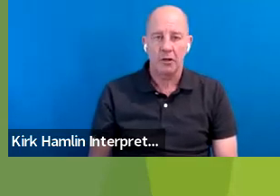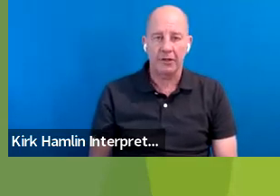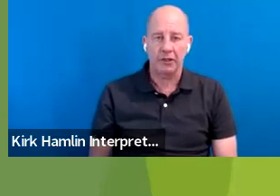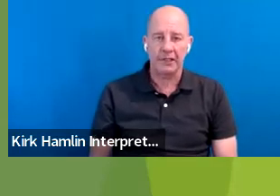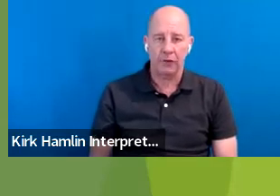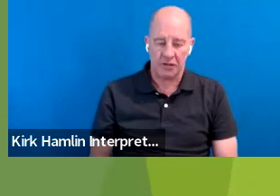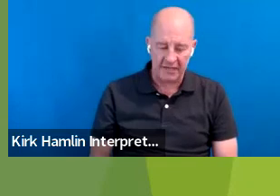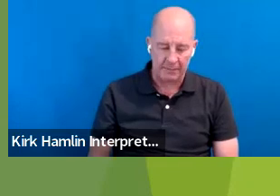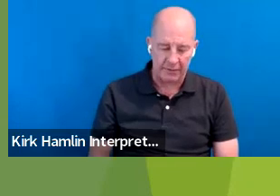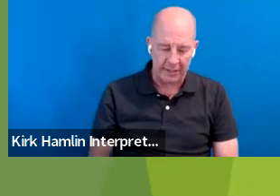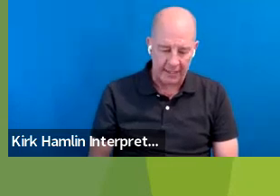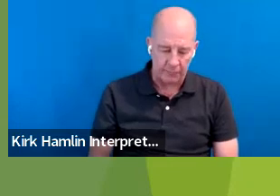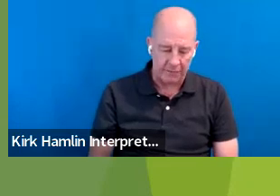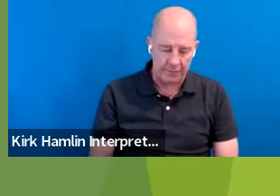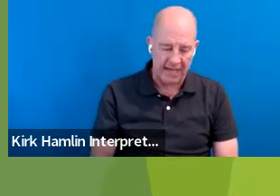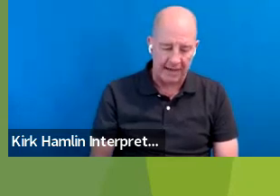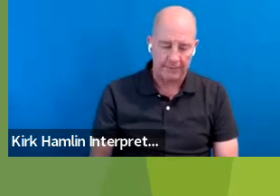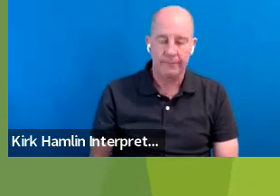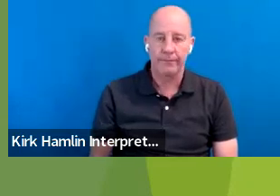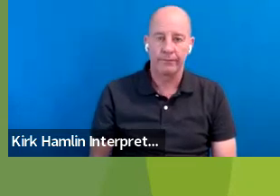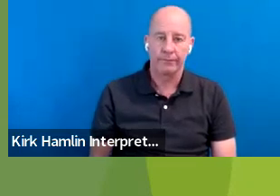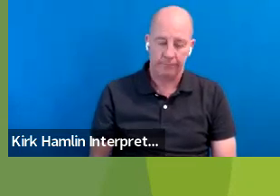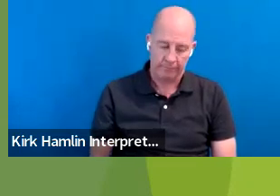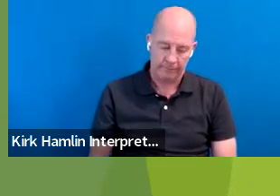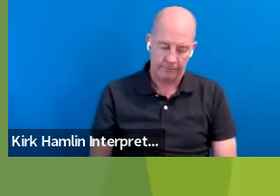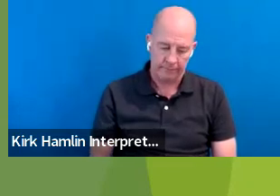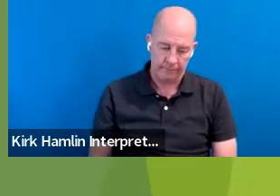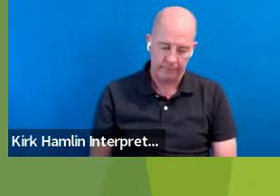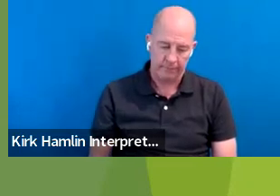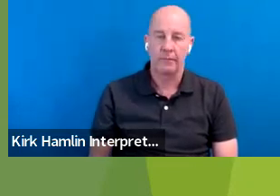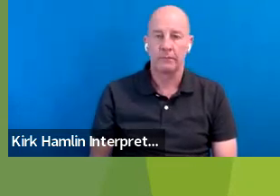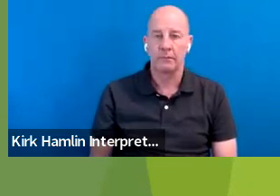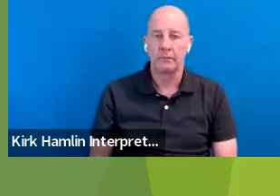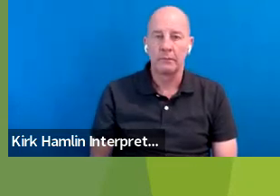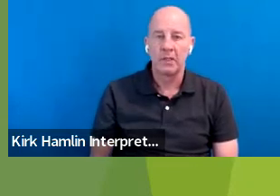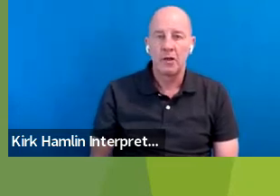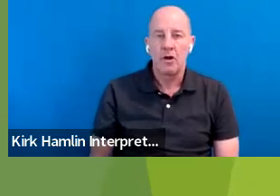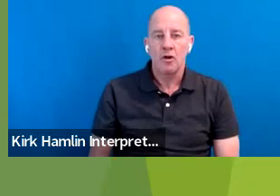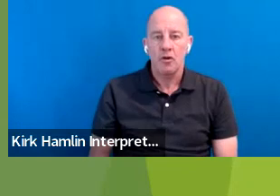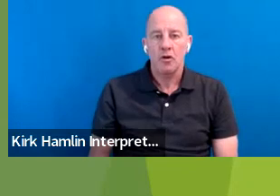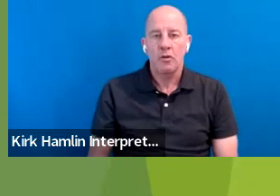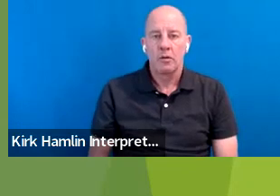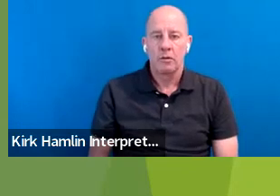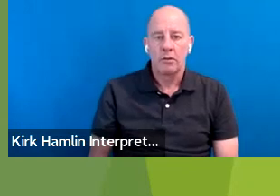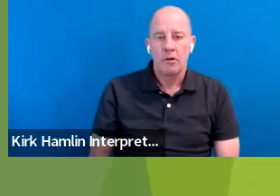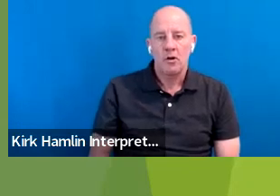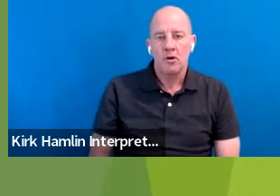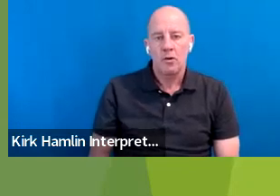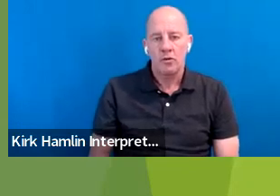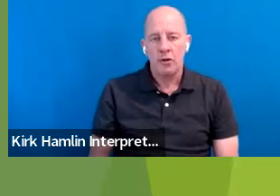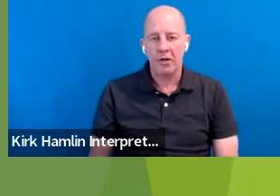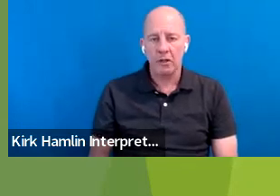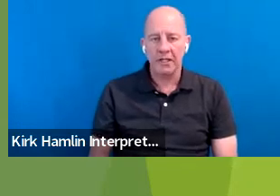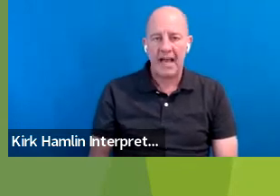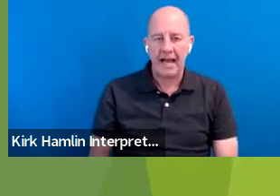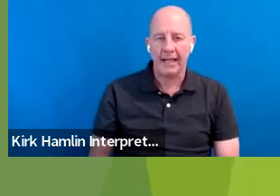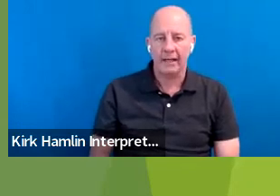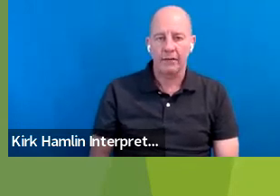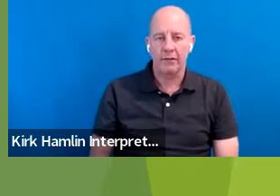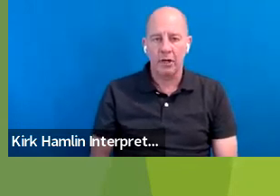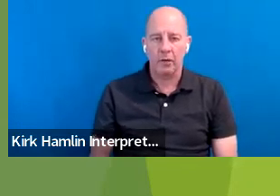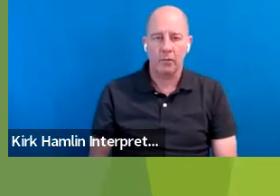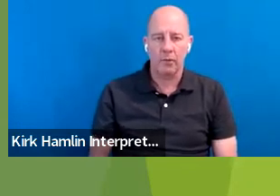So if you look at the first example there and read through that...